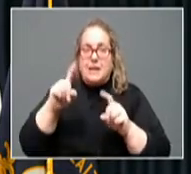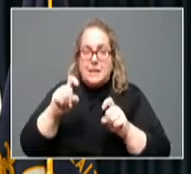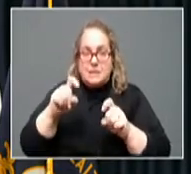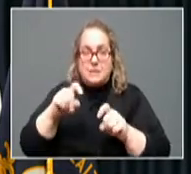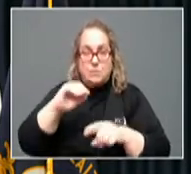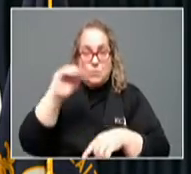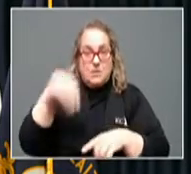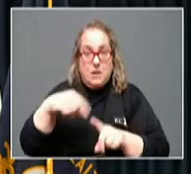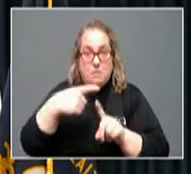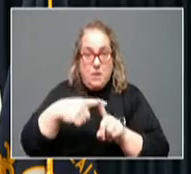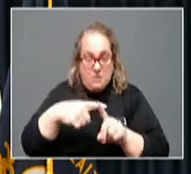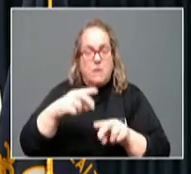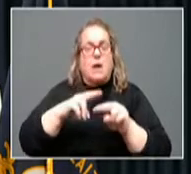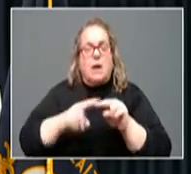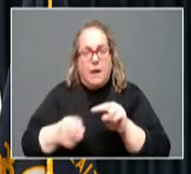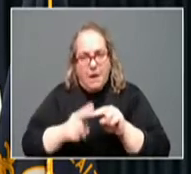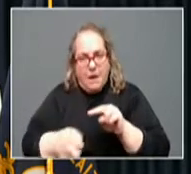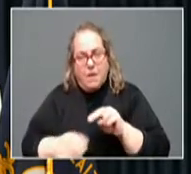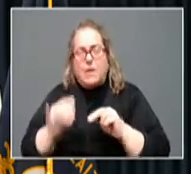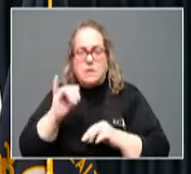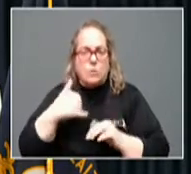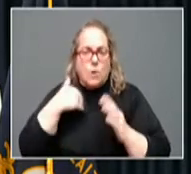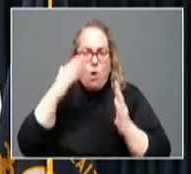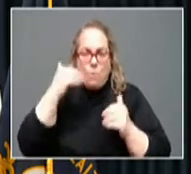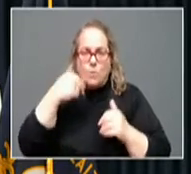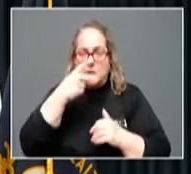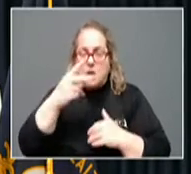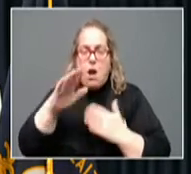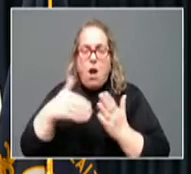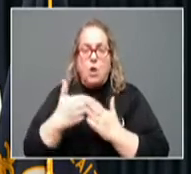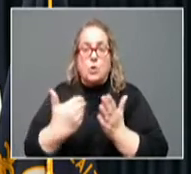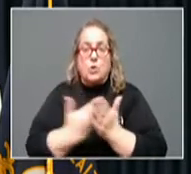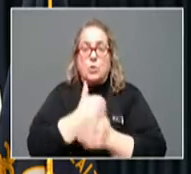see in all the new England States that I previously used as comparator XYZ,